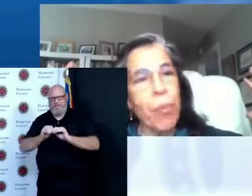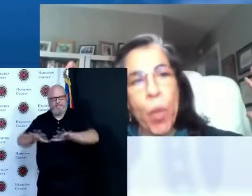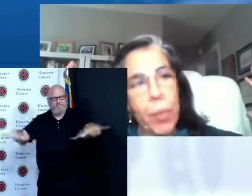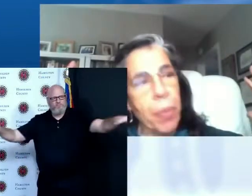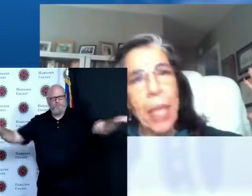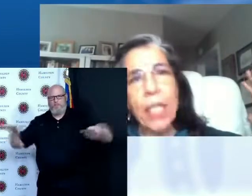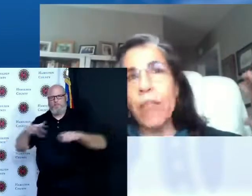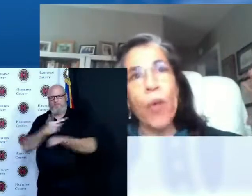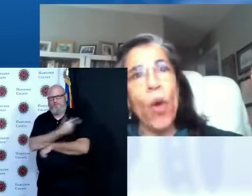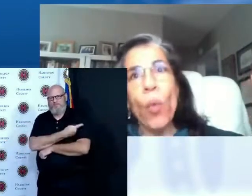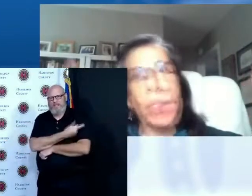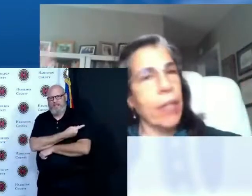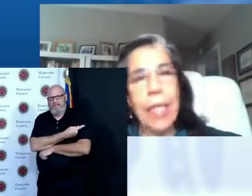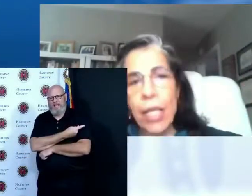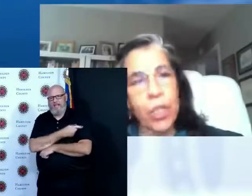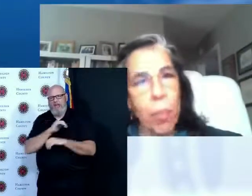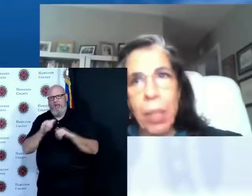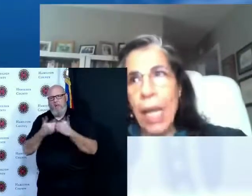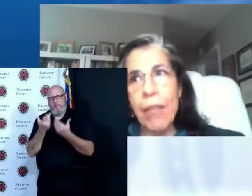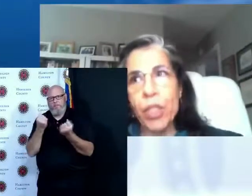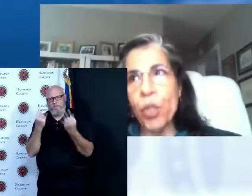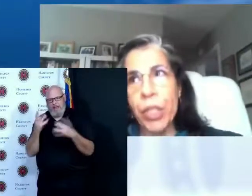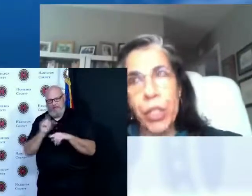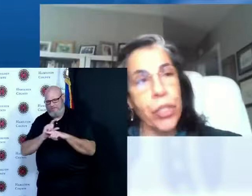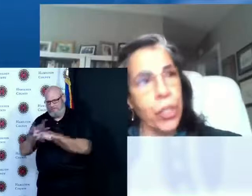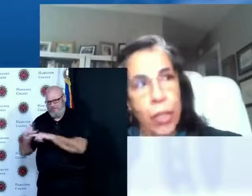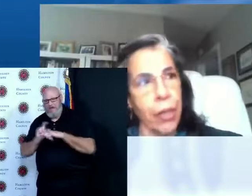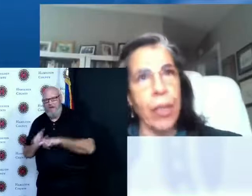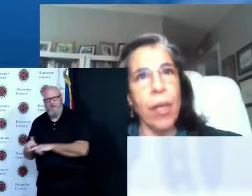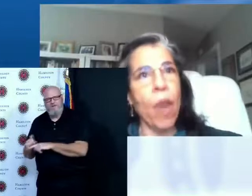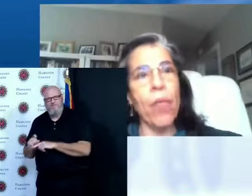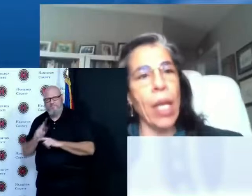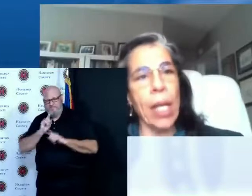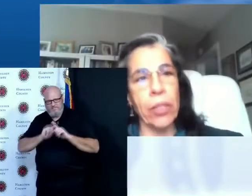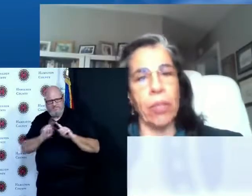from your perspective was there a national plan that you could discern over the last